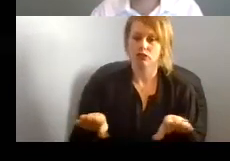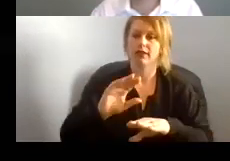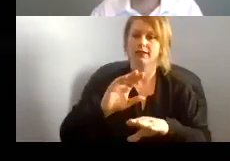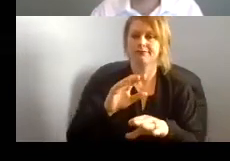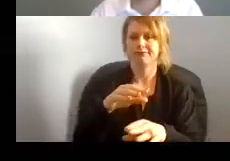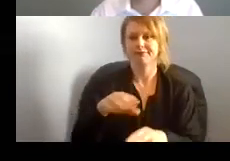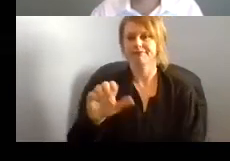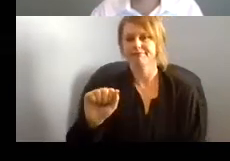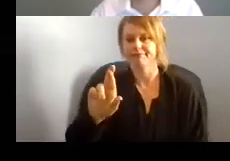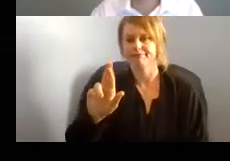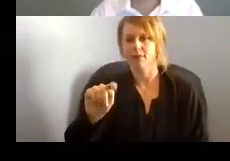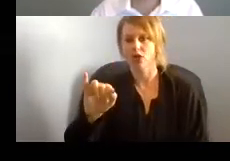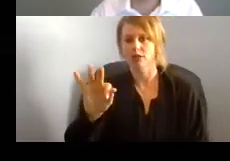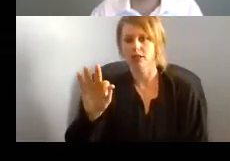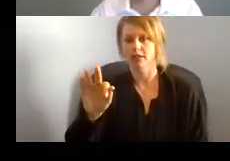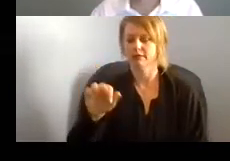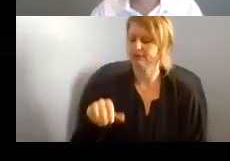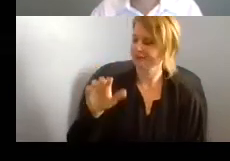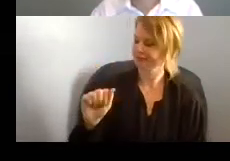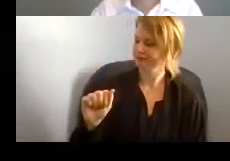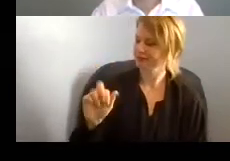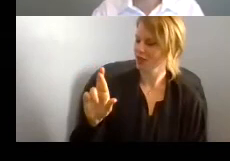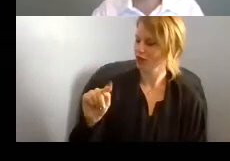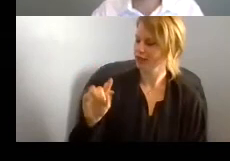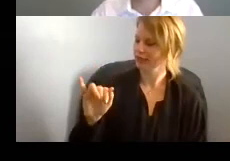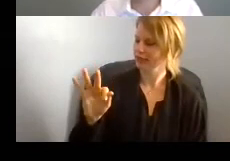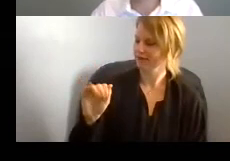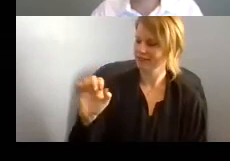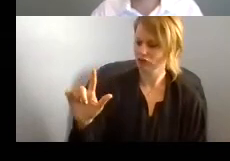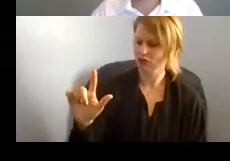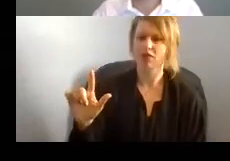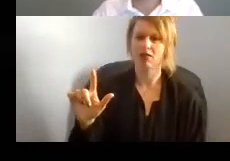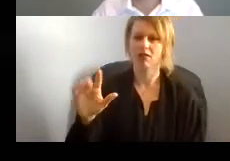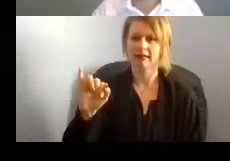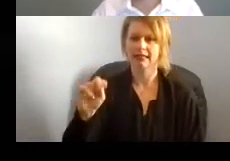moved out of state or is incarcerated, incapacitated in some way, has been